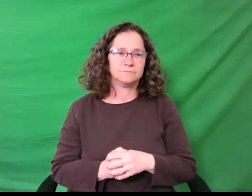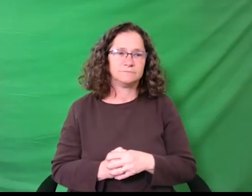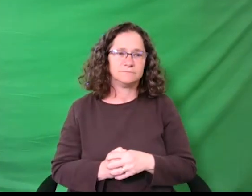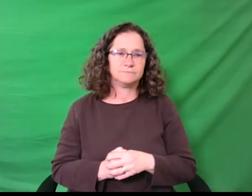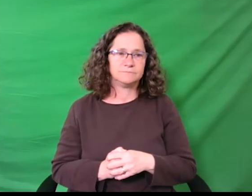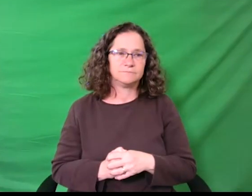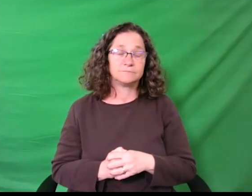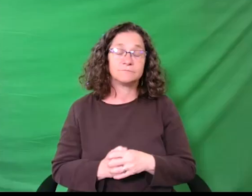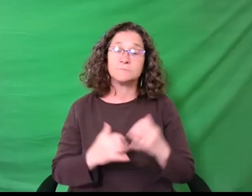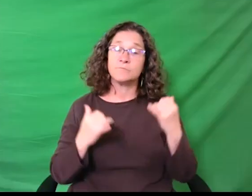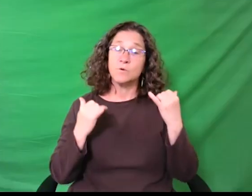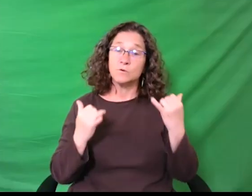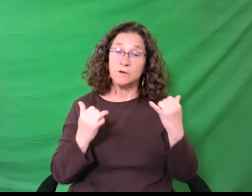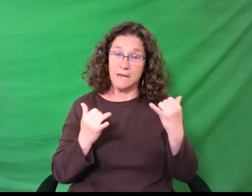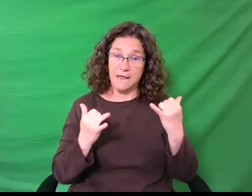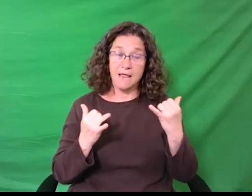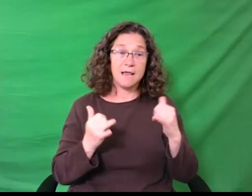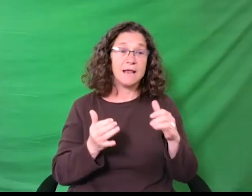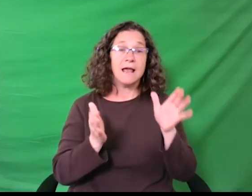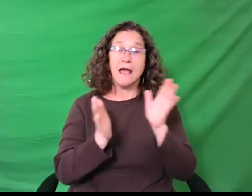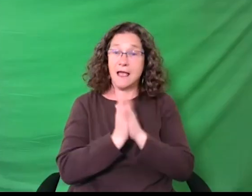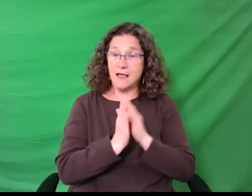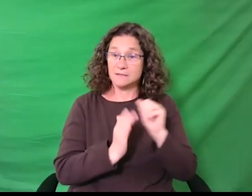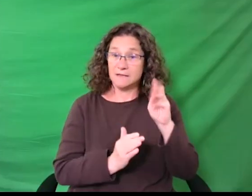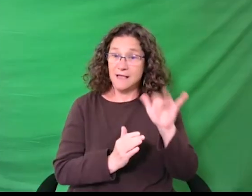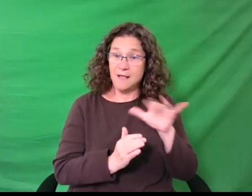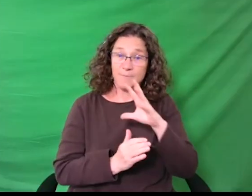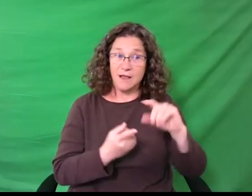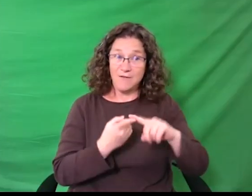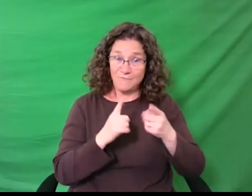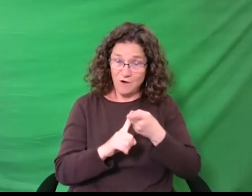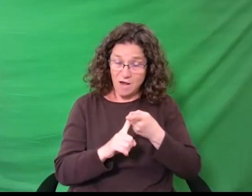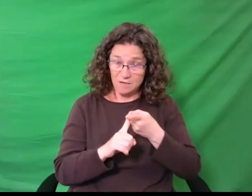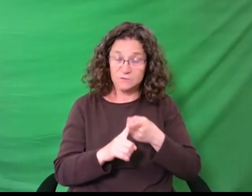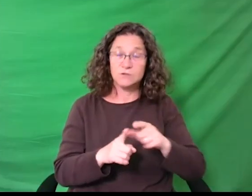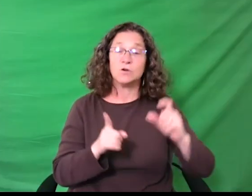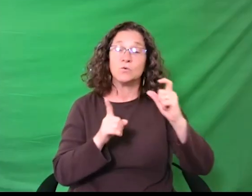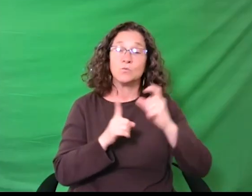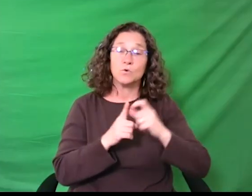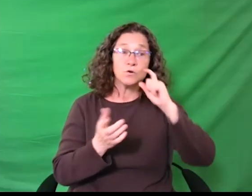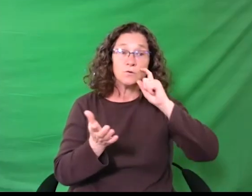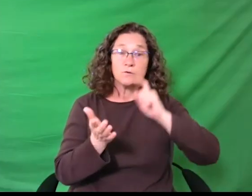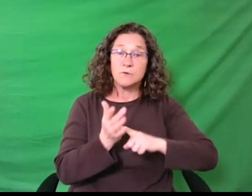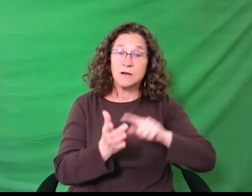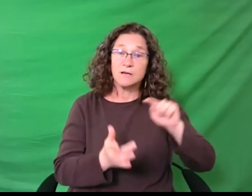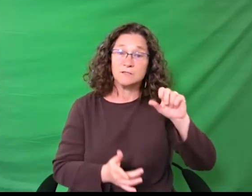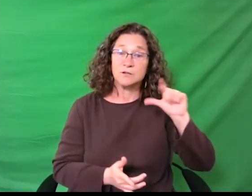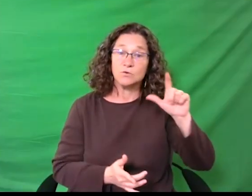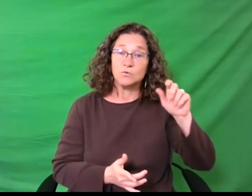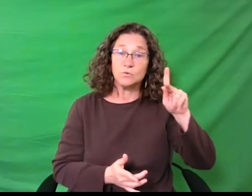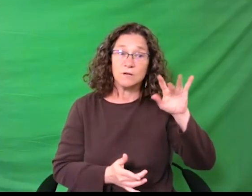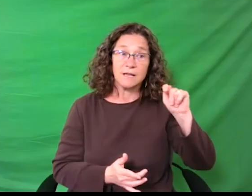Today's session of ask Abbey and friends word recognition toolkit for deaf and hard of hearing learners is on cued speech.